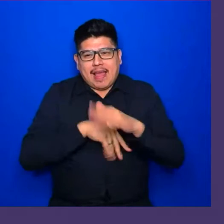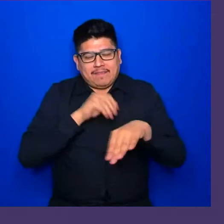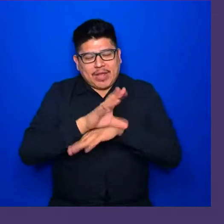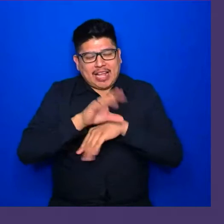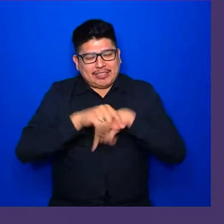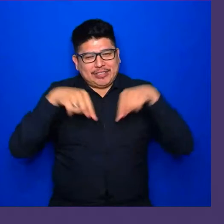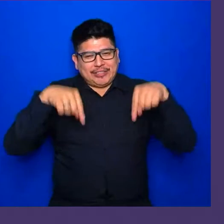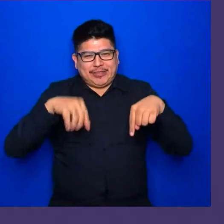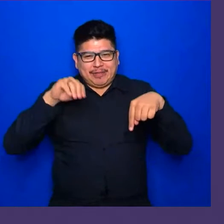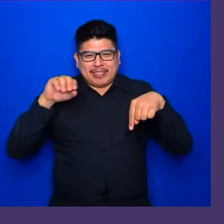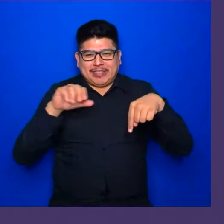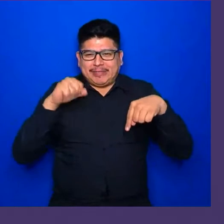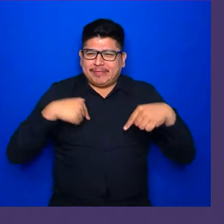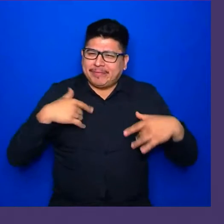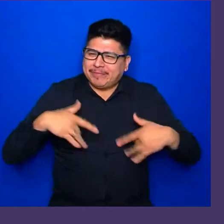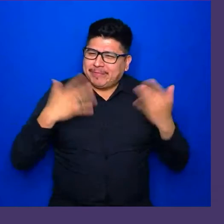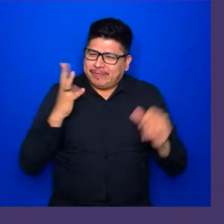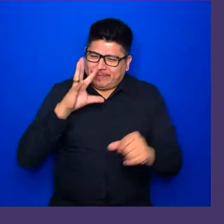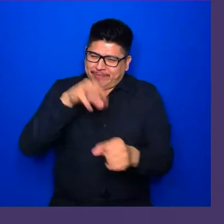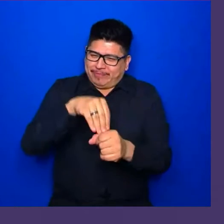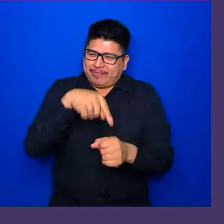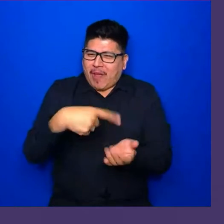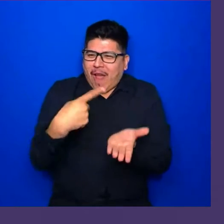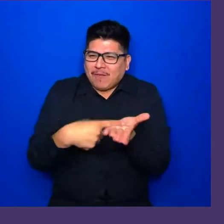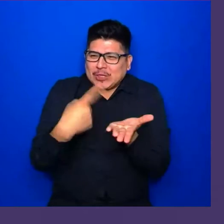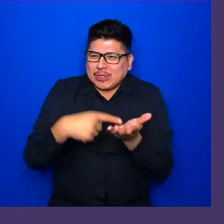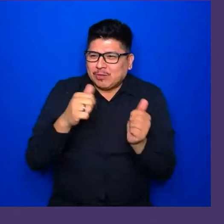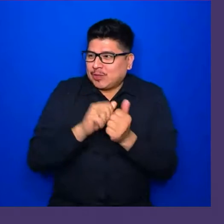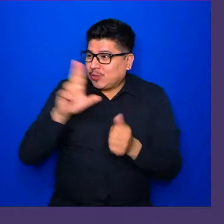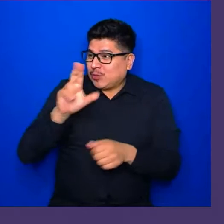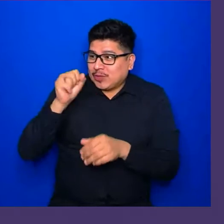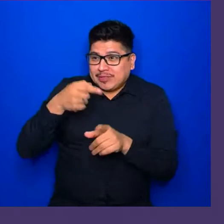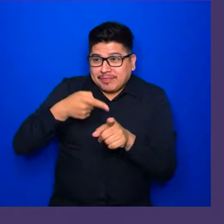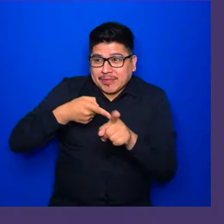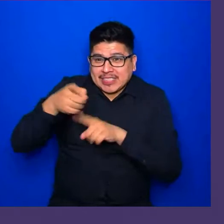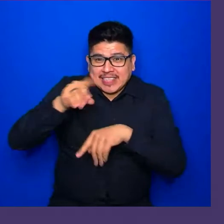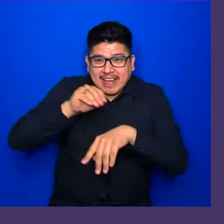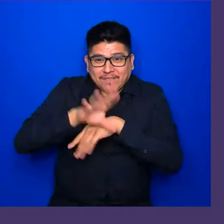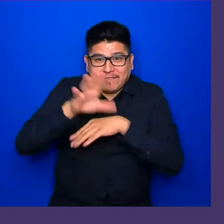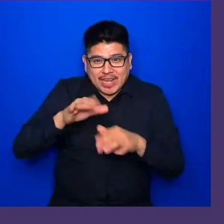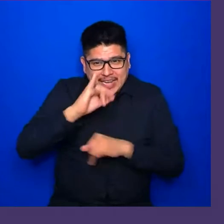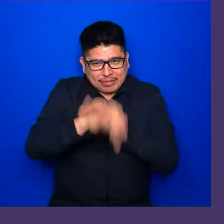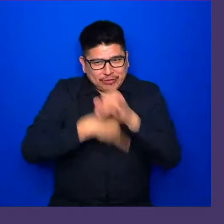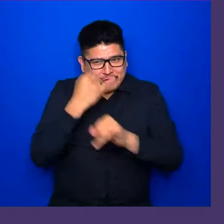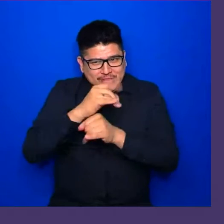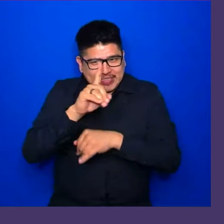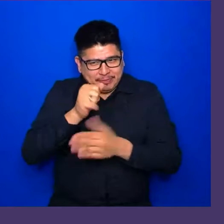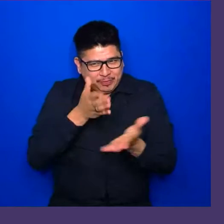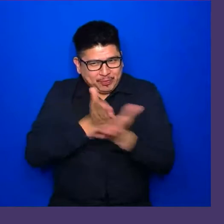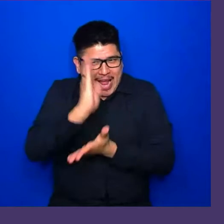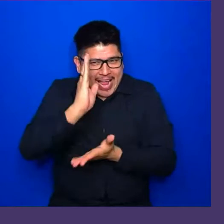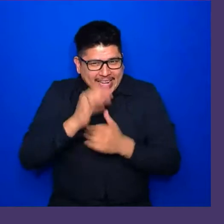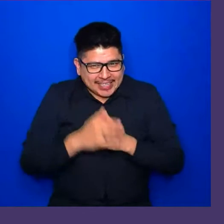the US Special Advisor on International Disability Rights, Sara Minkara. Welcome. Sara Minkara: Thank you, Rylin. So good to be here.